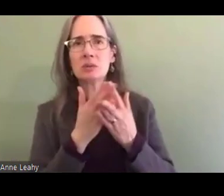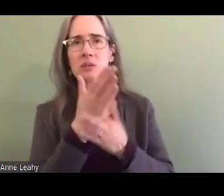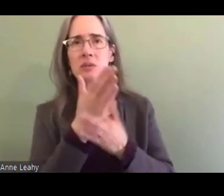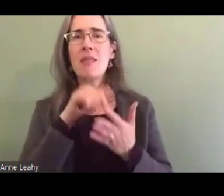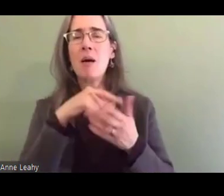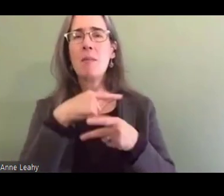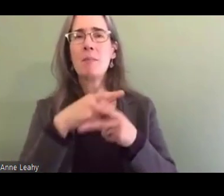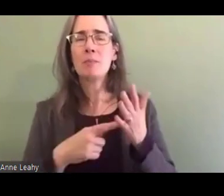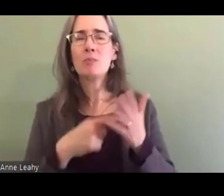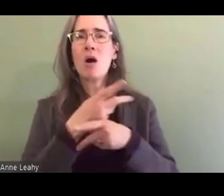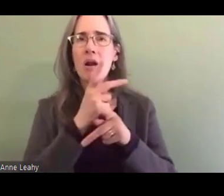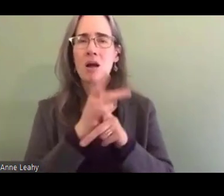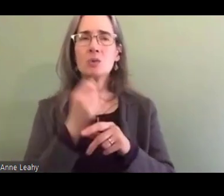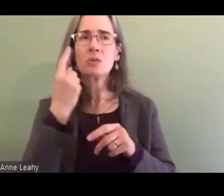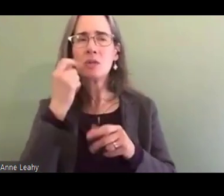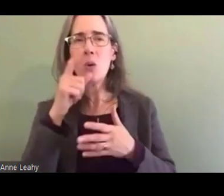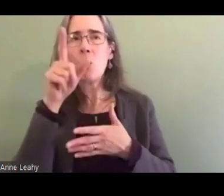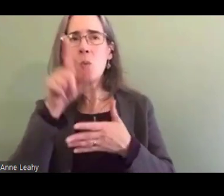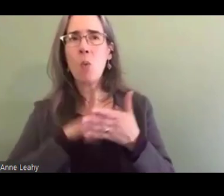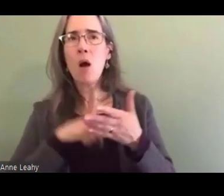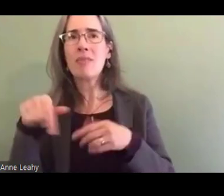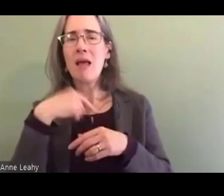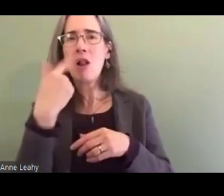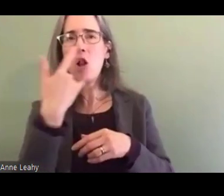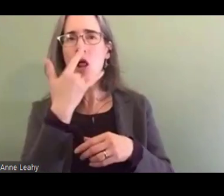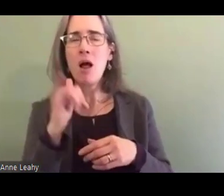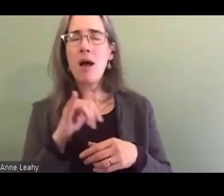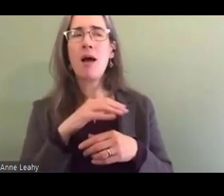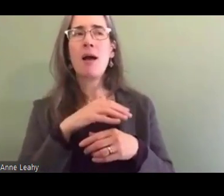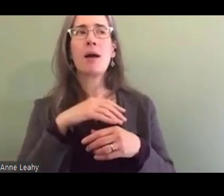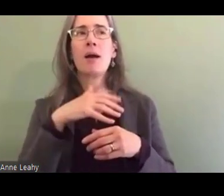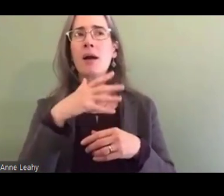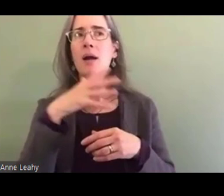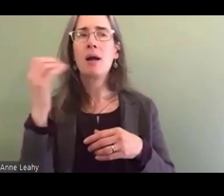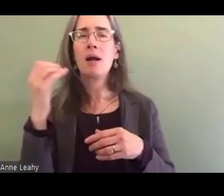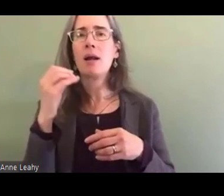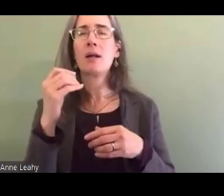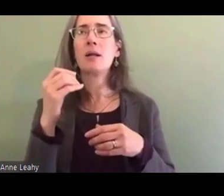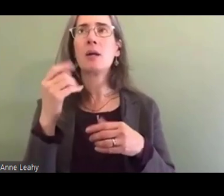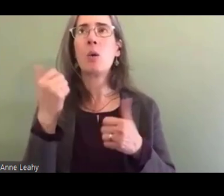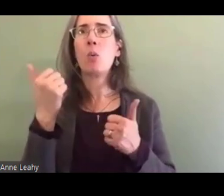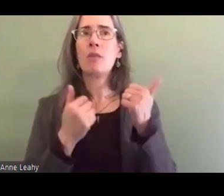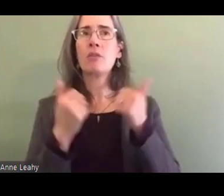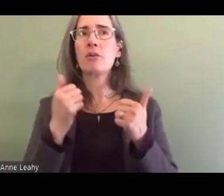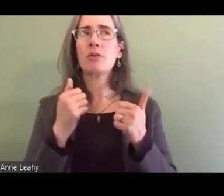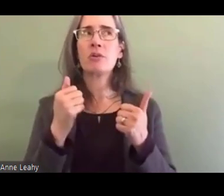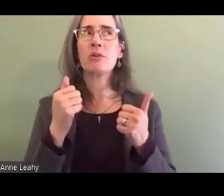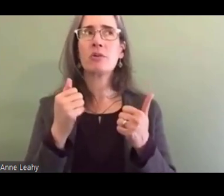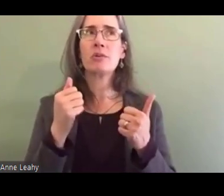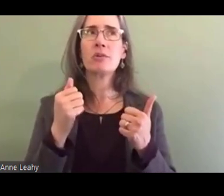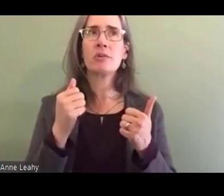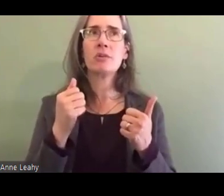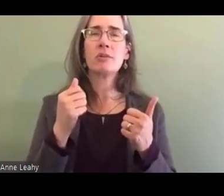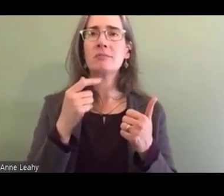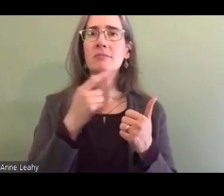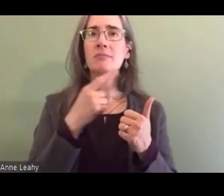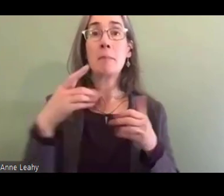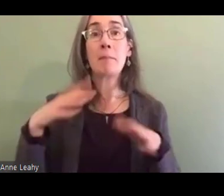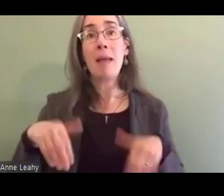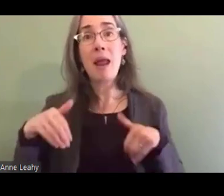and to understand what they look like and whether it was pants or shirts.